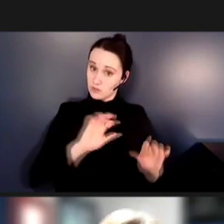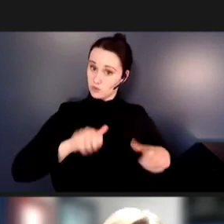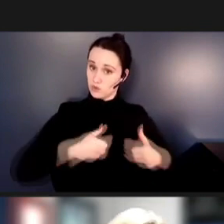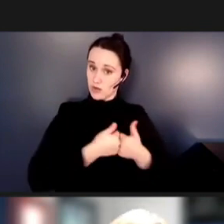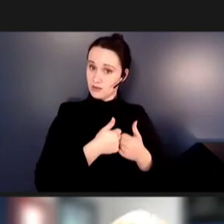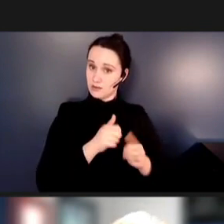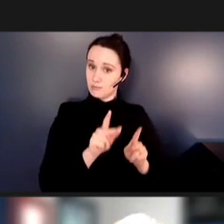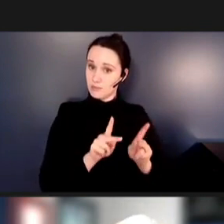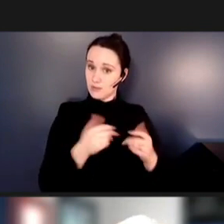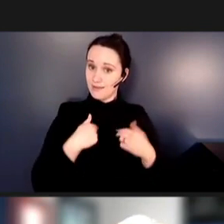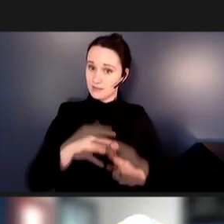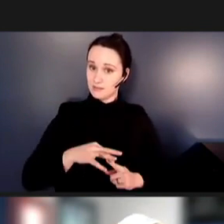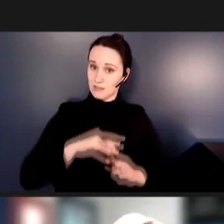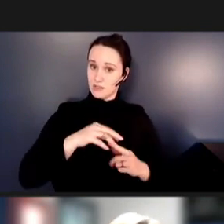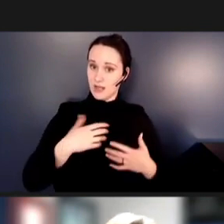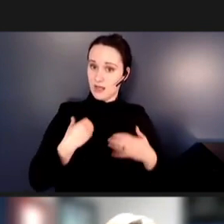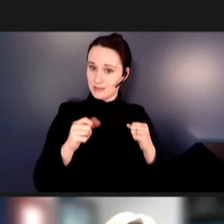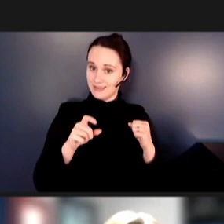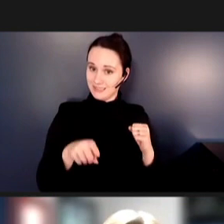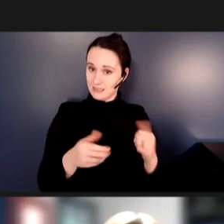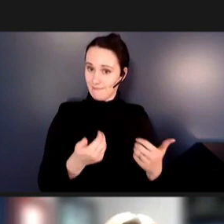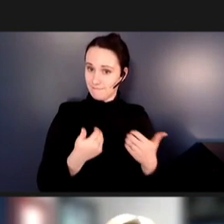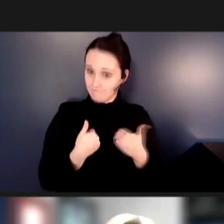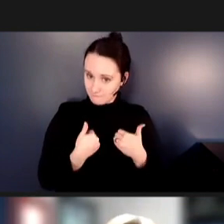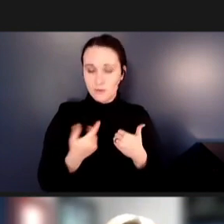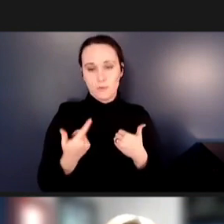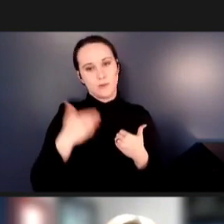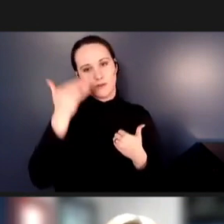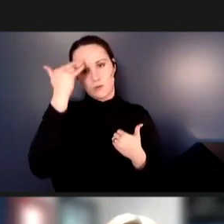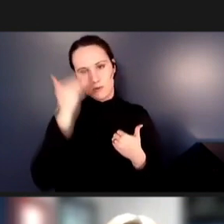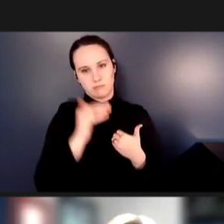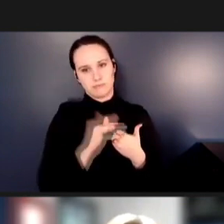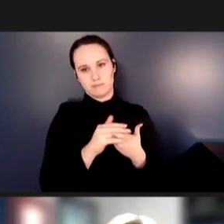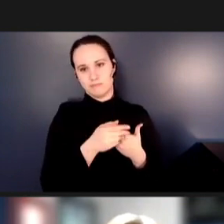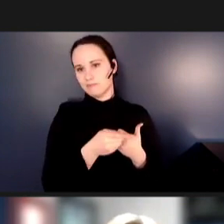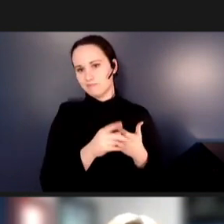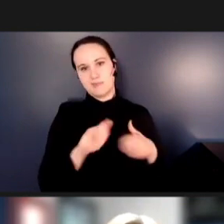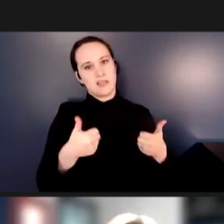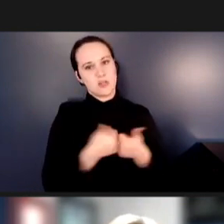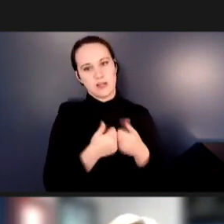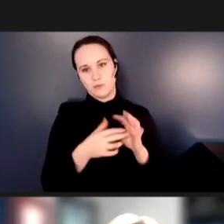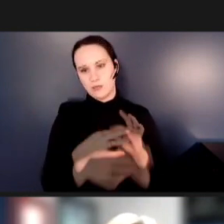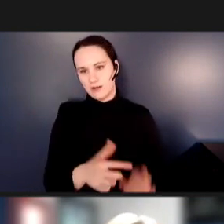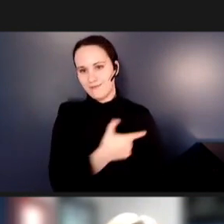health needs have, we know that there are challenges to vaccinating. We know that about